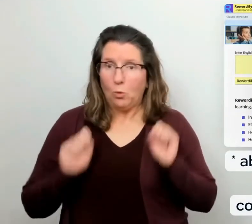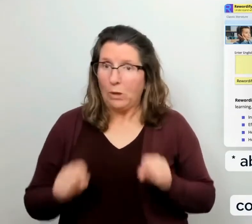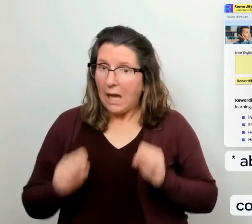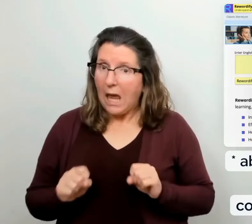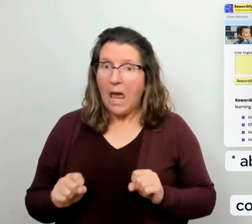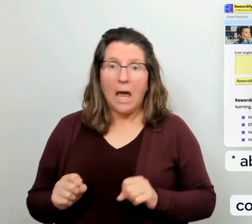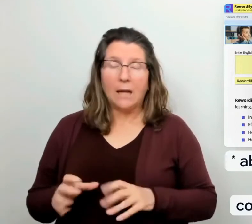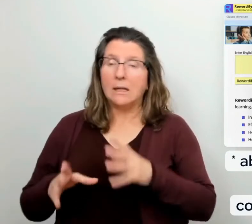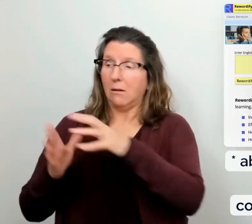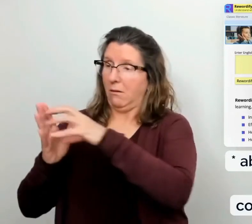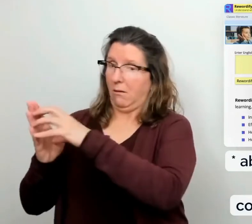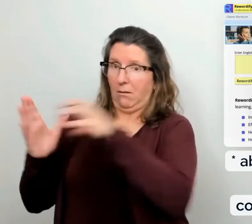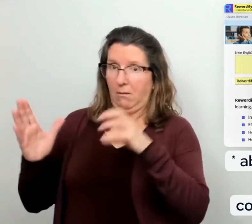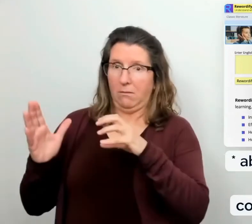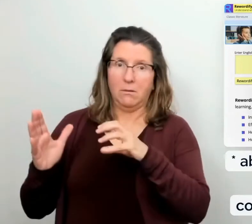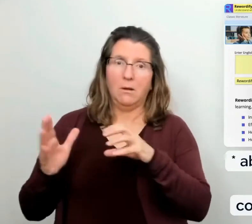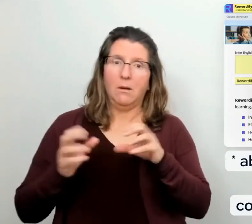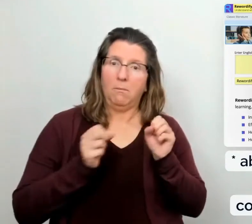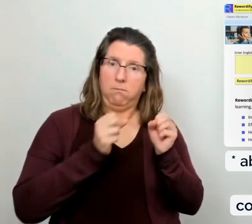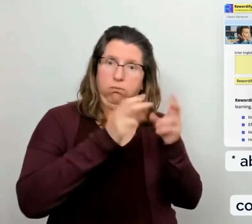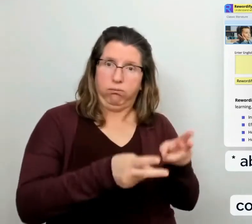This tool allows you to take text from any source